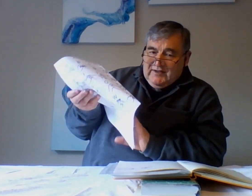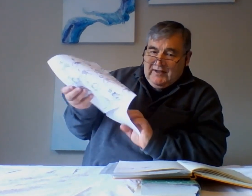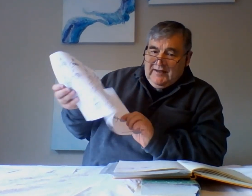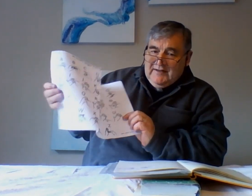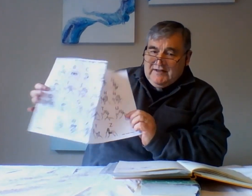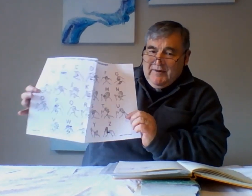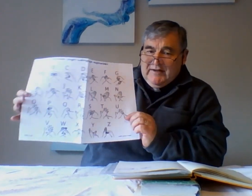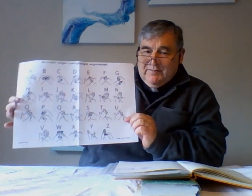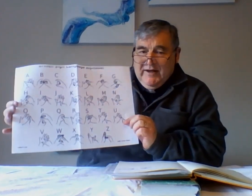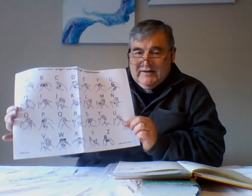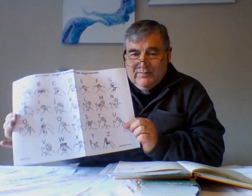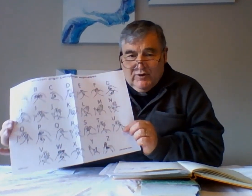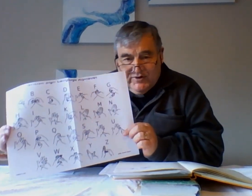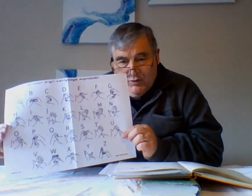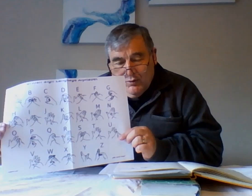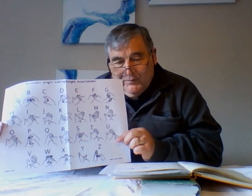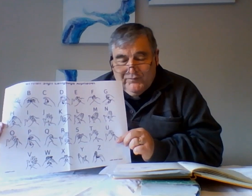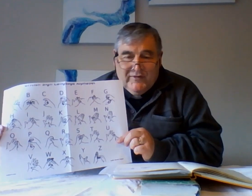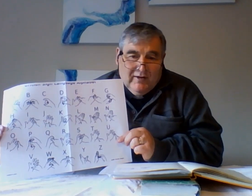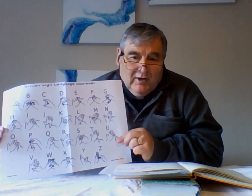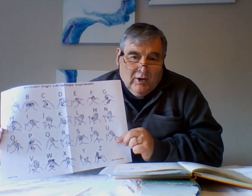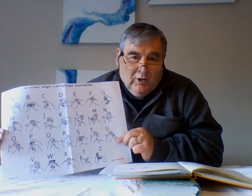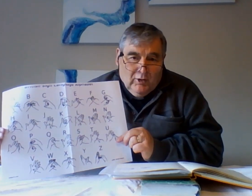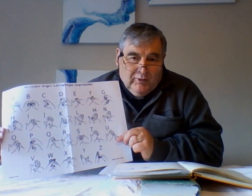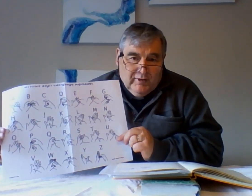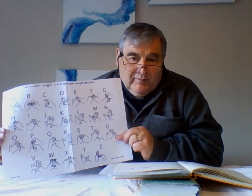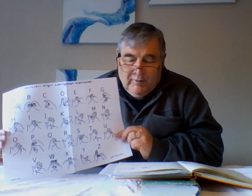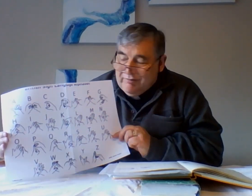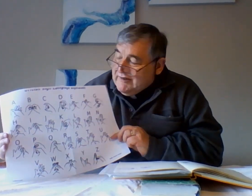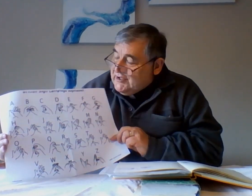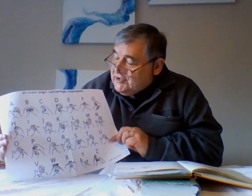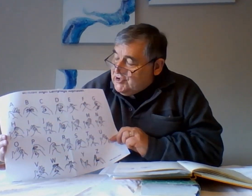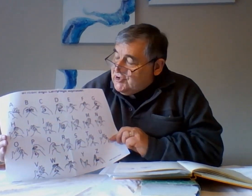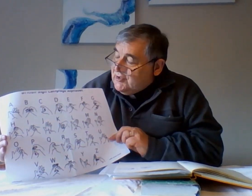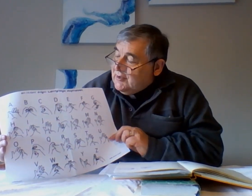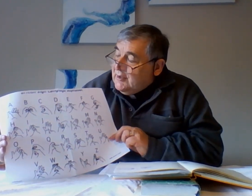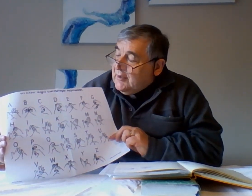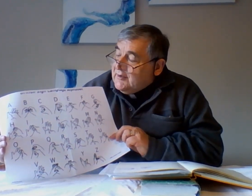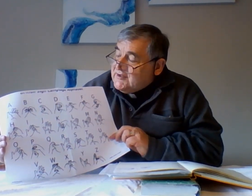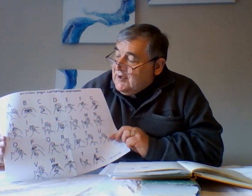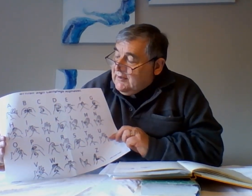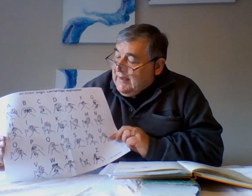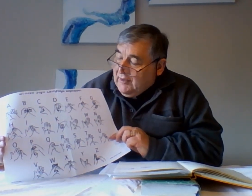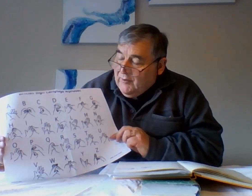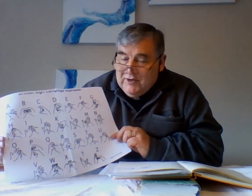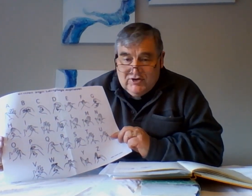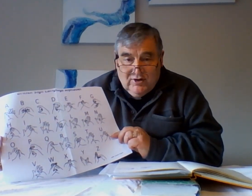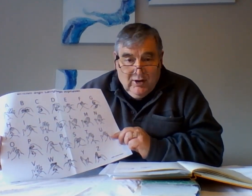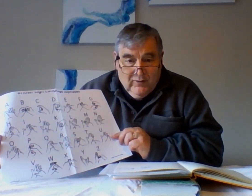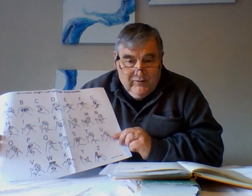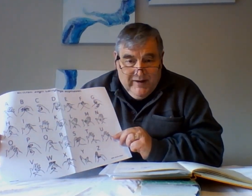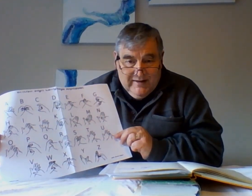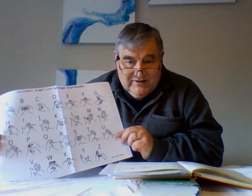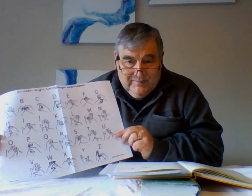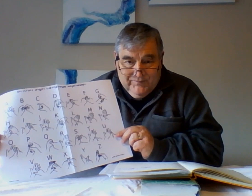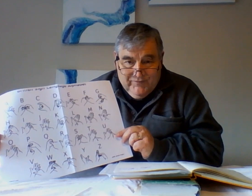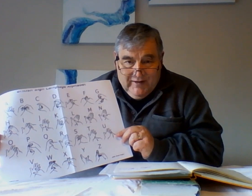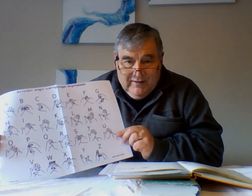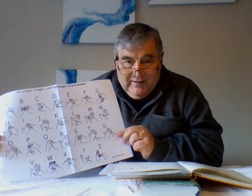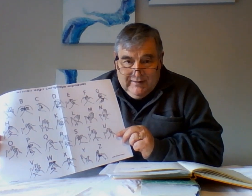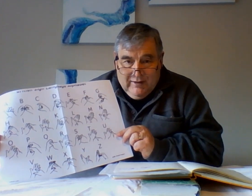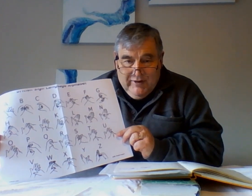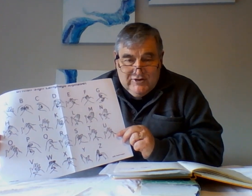it needs to be as big as possible - on the British Sign Language alphabet. Now, each